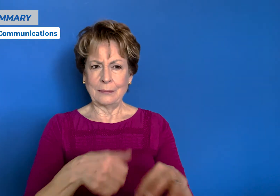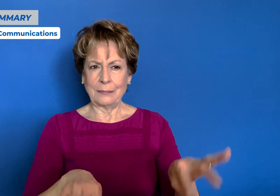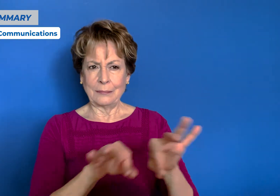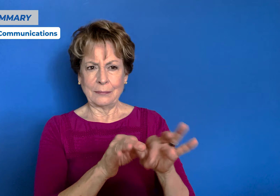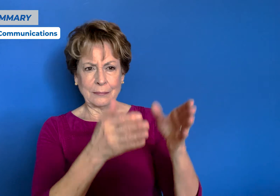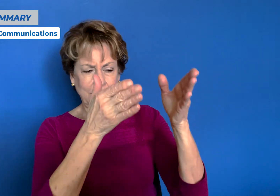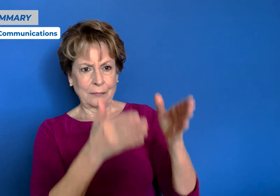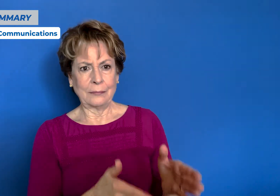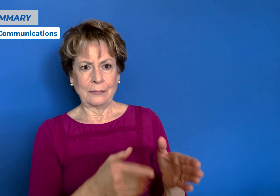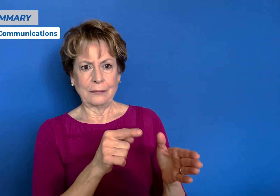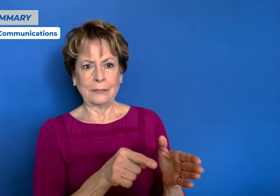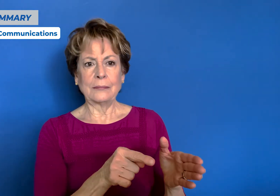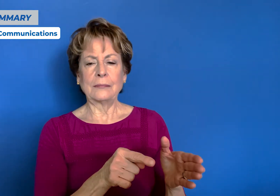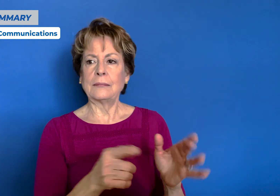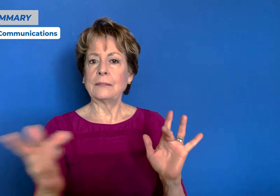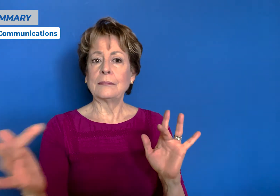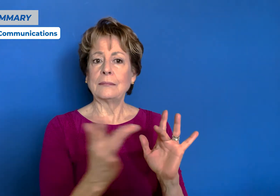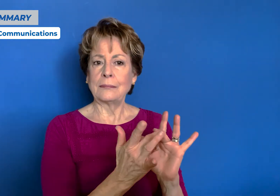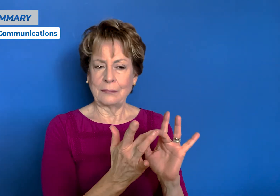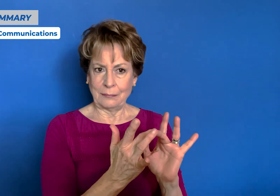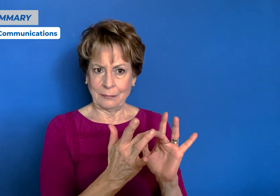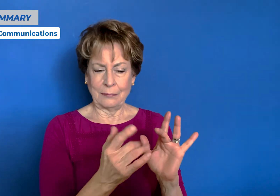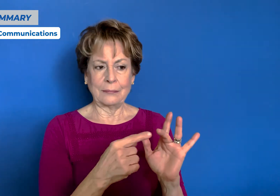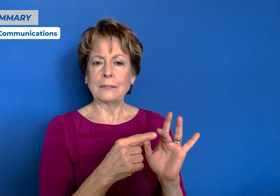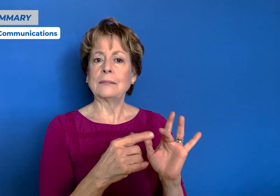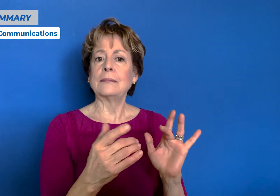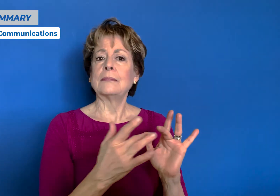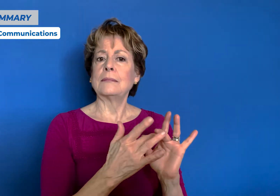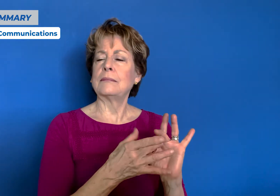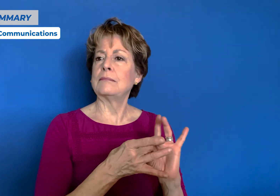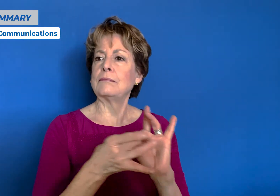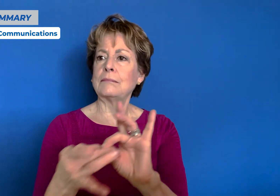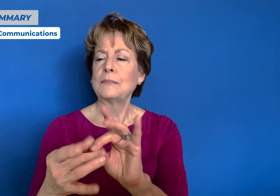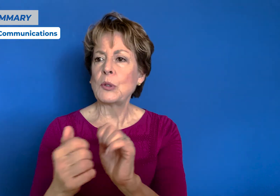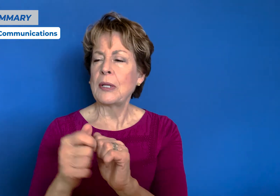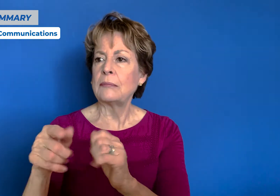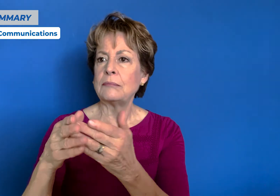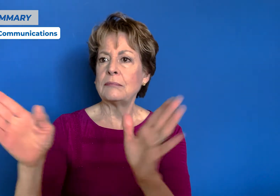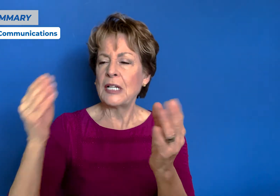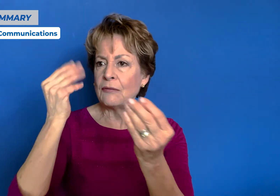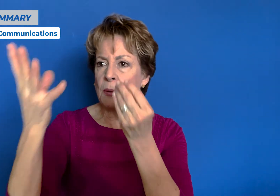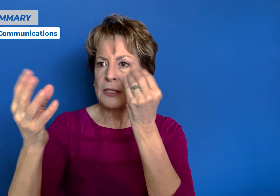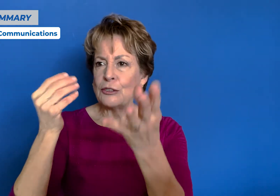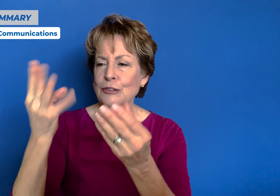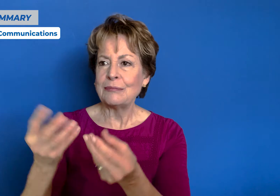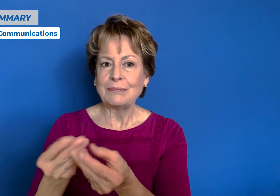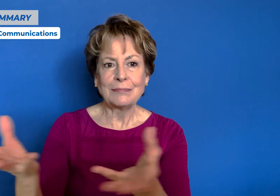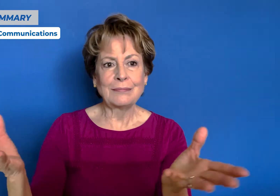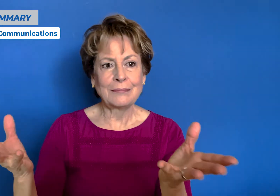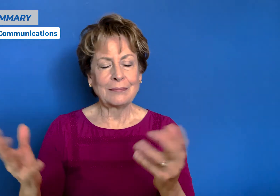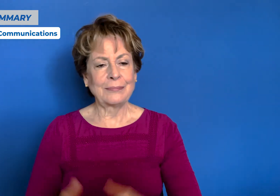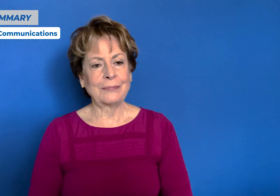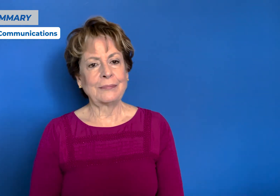Act as primary contact and liaison in all public communications.